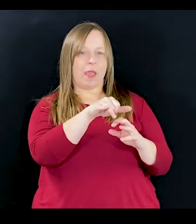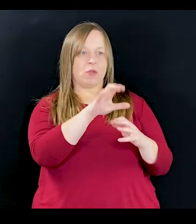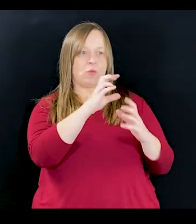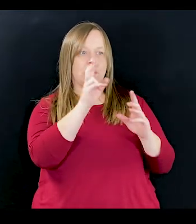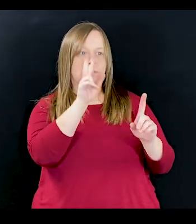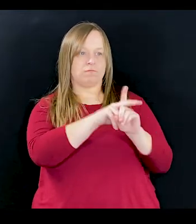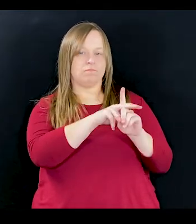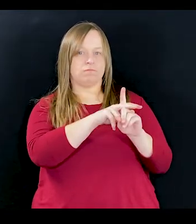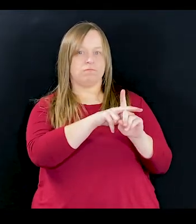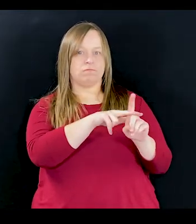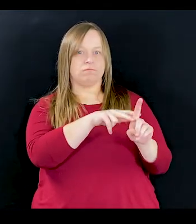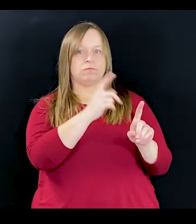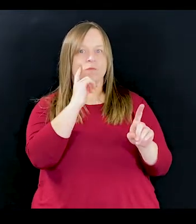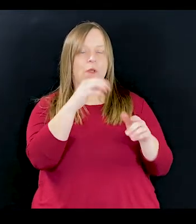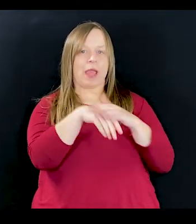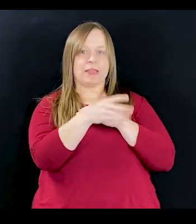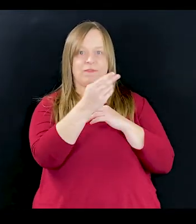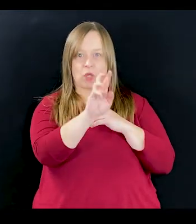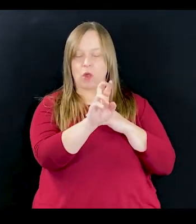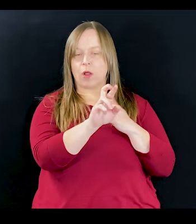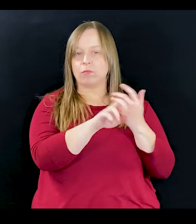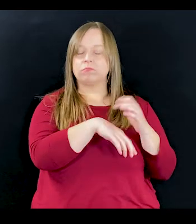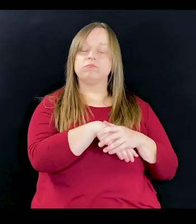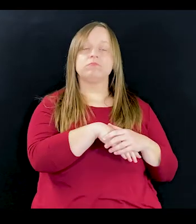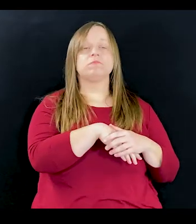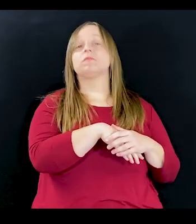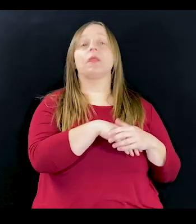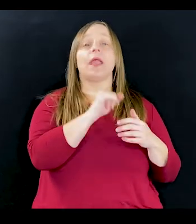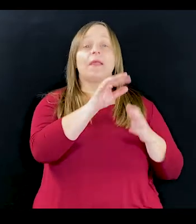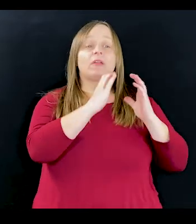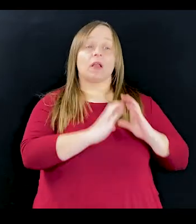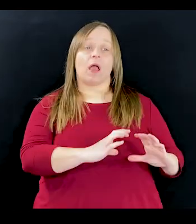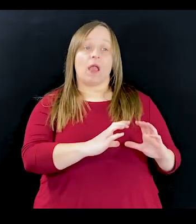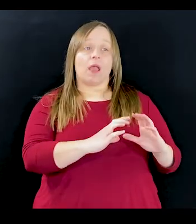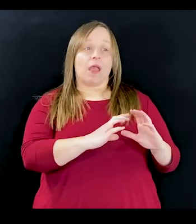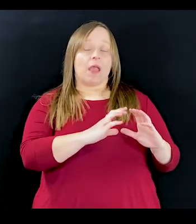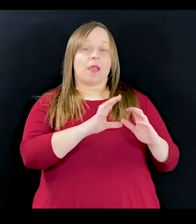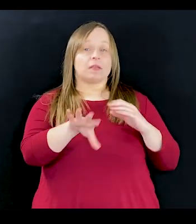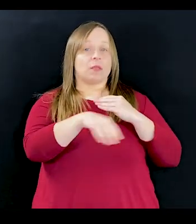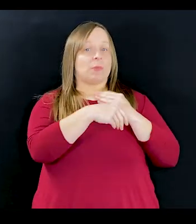candidate that can qualify for ACCES-VR services. If a client has Supplemental